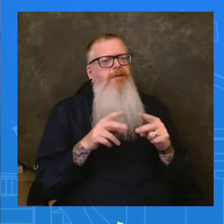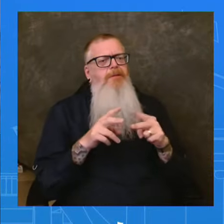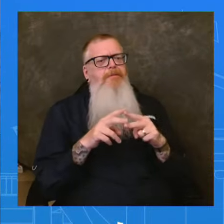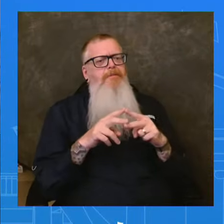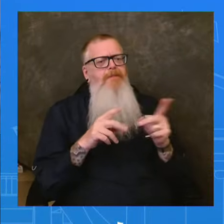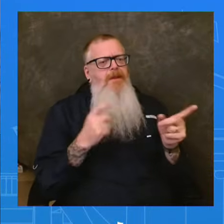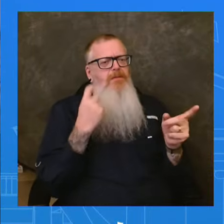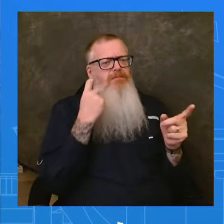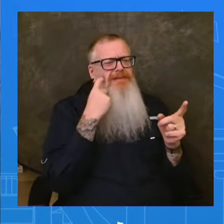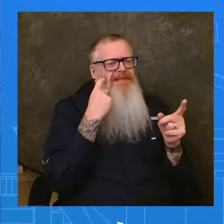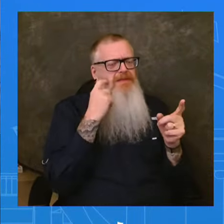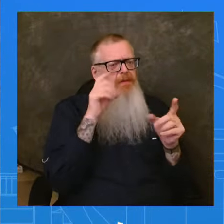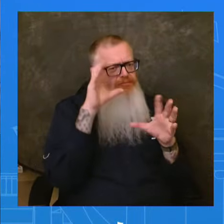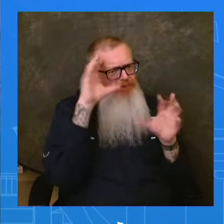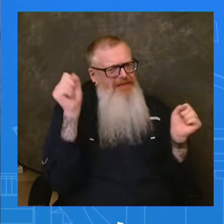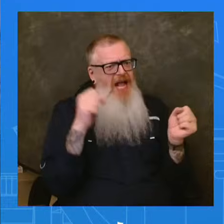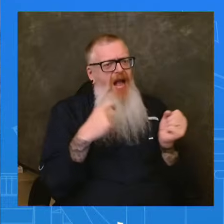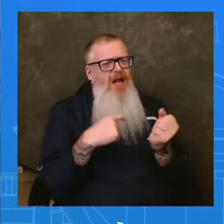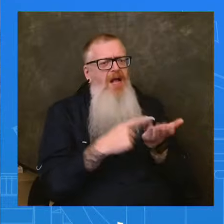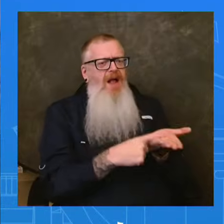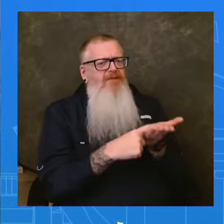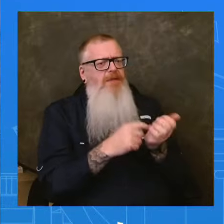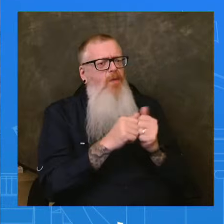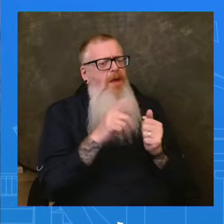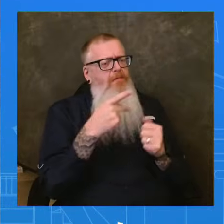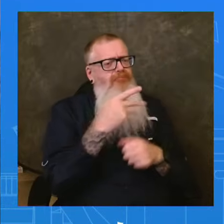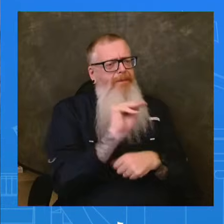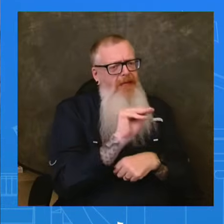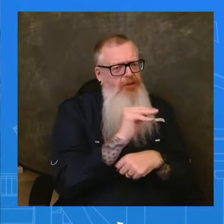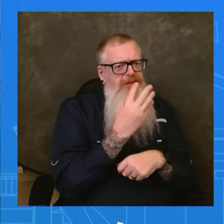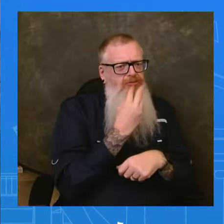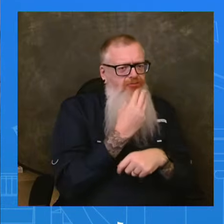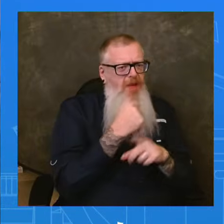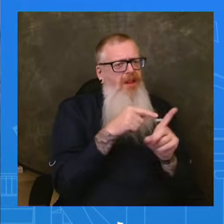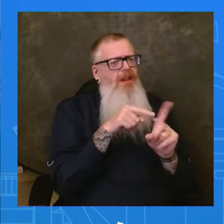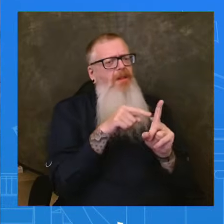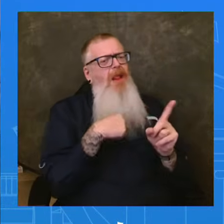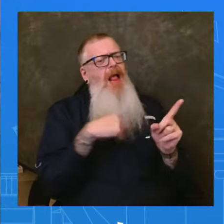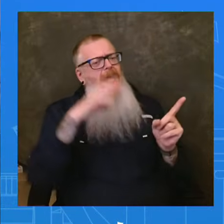sort of beyond just kind of the details or the readout, is there now an expectation that Israel